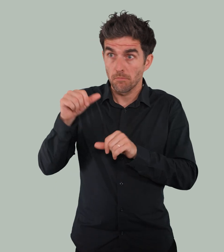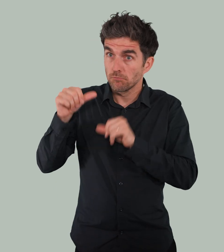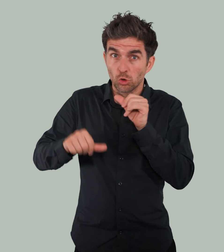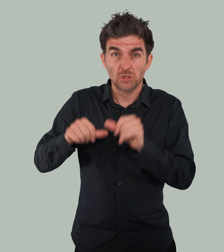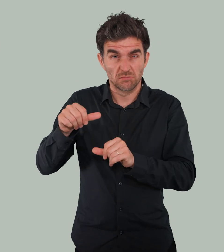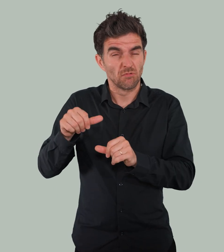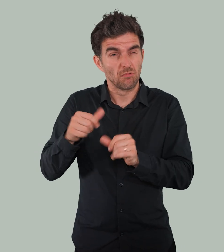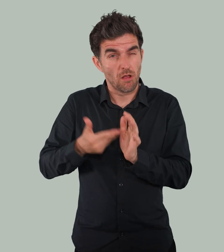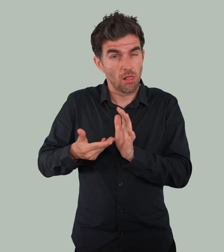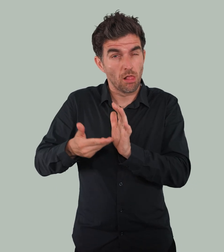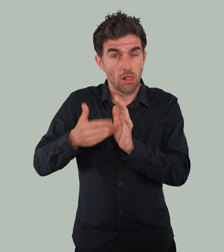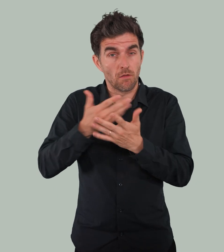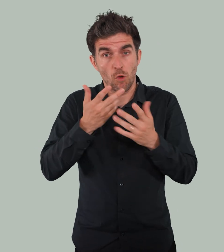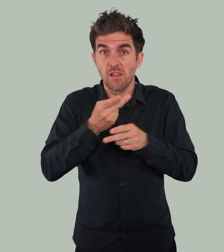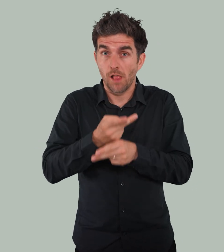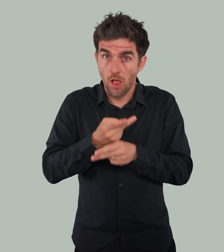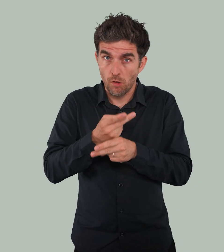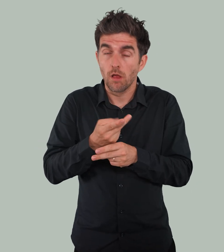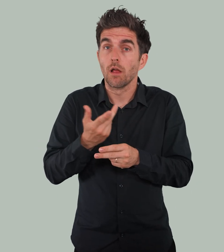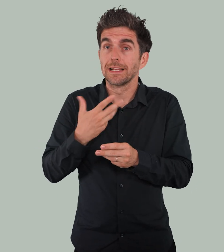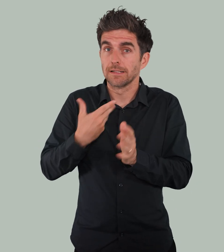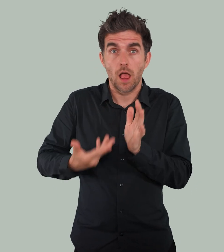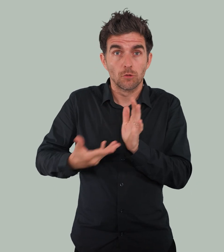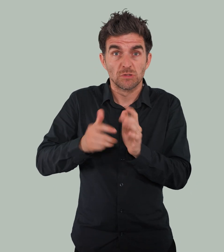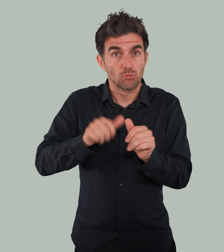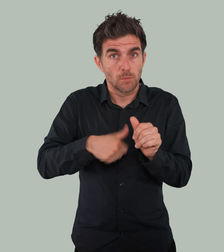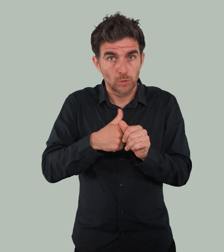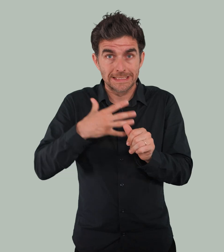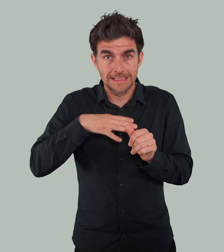process on carers, including the additional support required to help